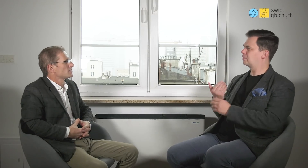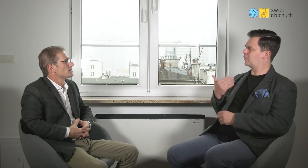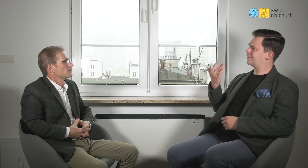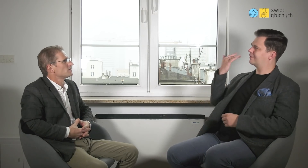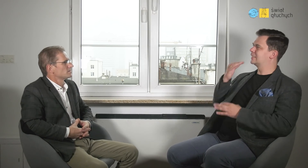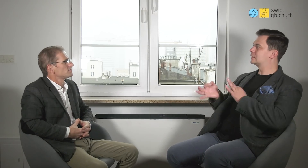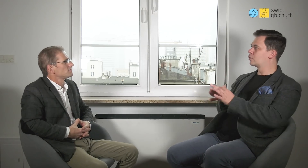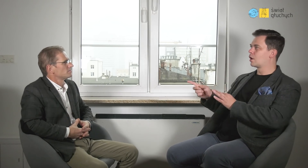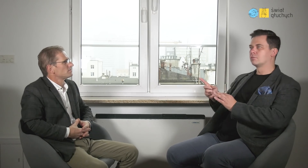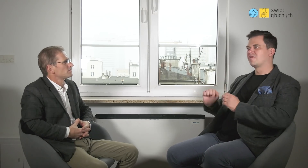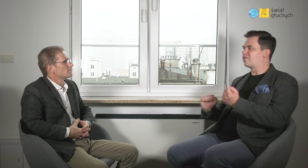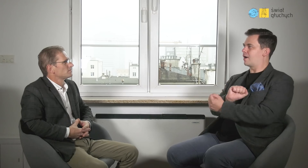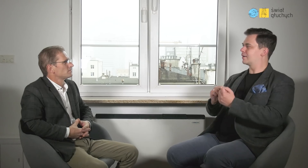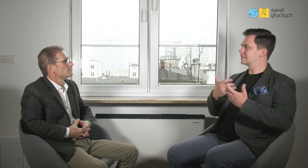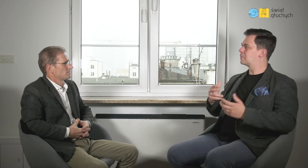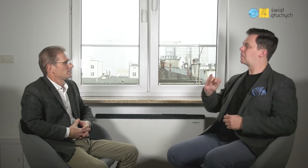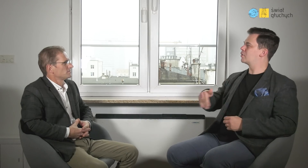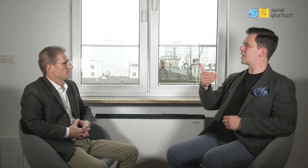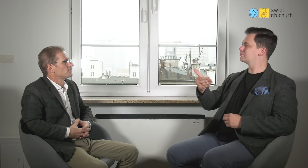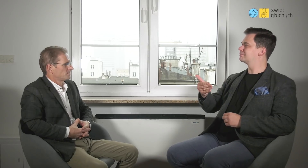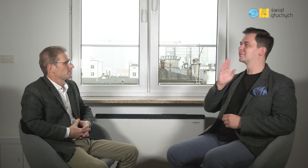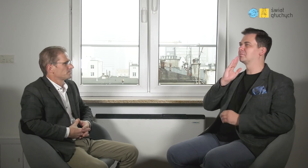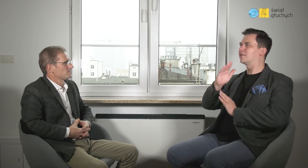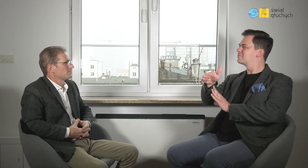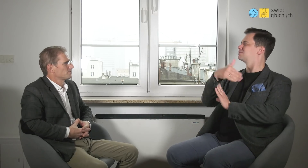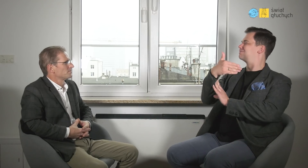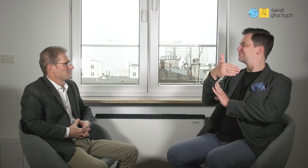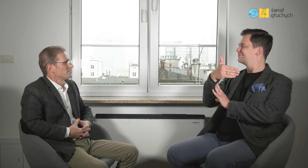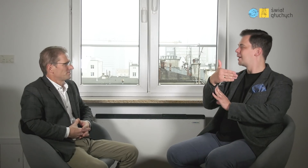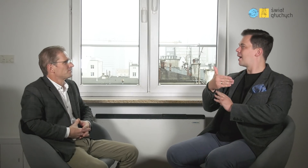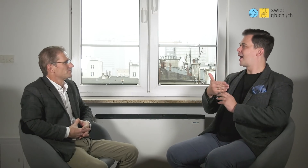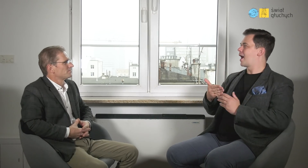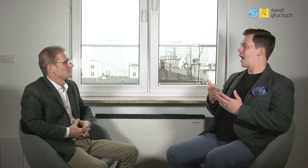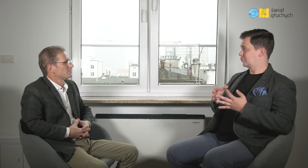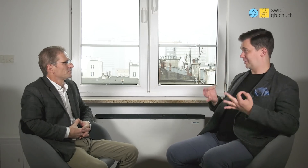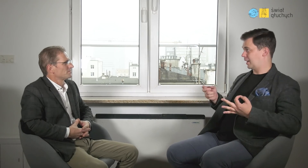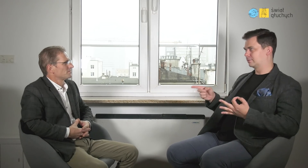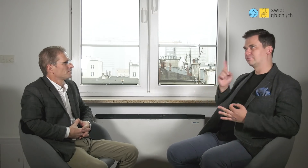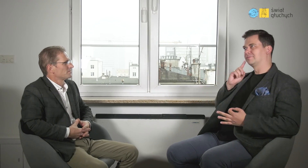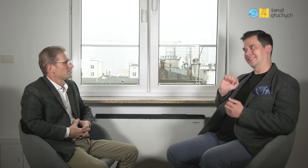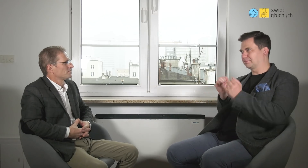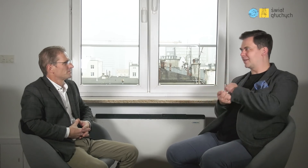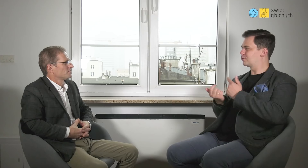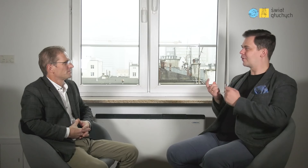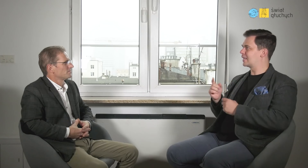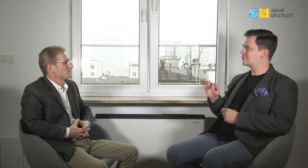Earlier you fought very hard for for there to be only Polish sign language. Has that changed today?